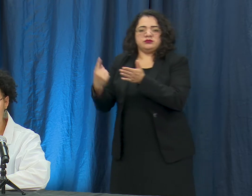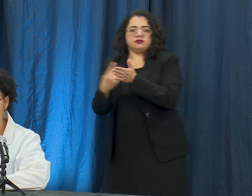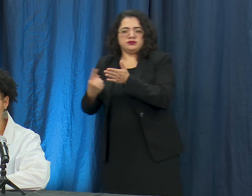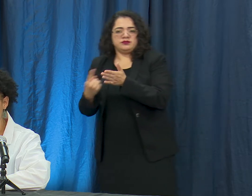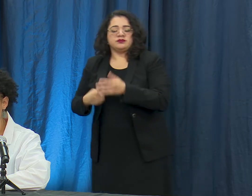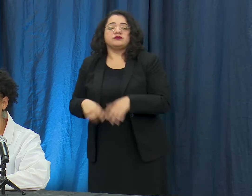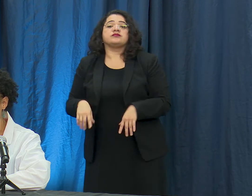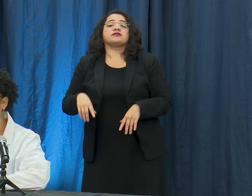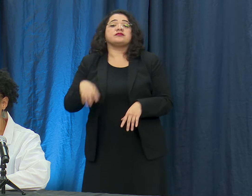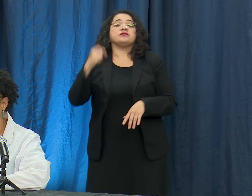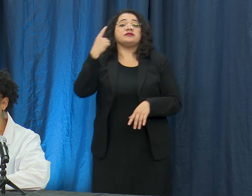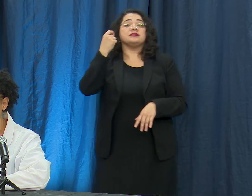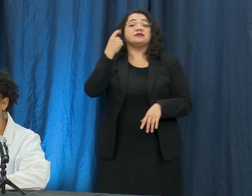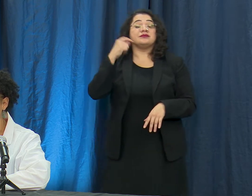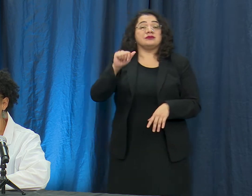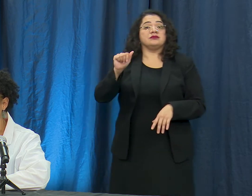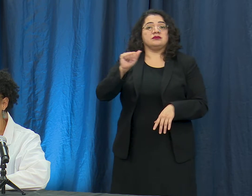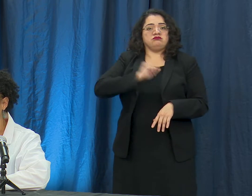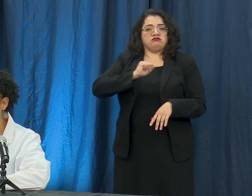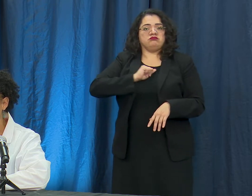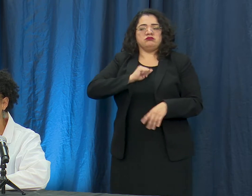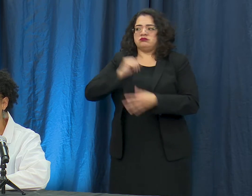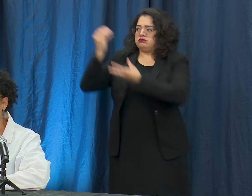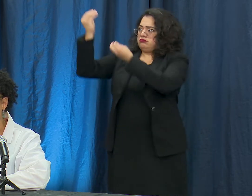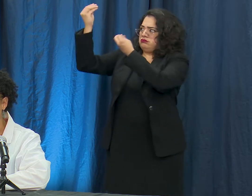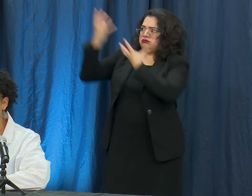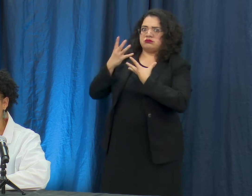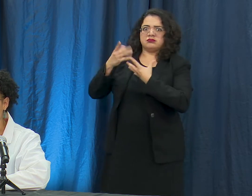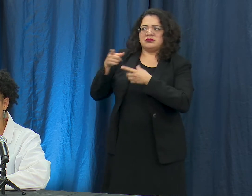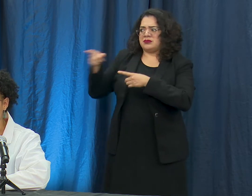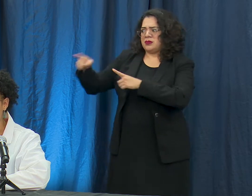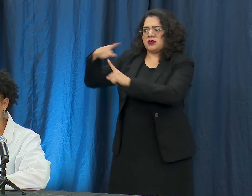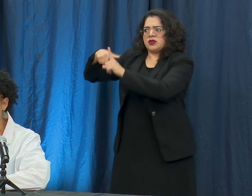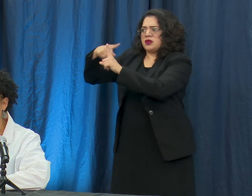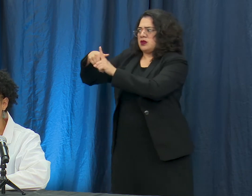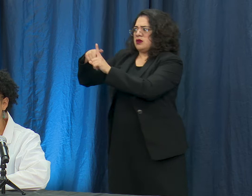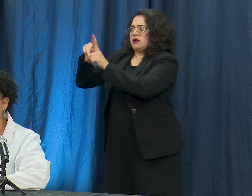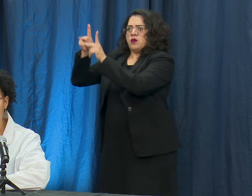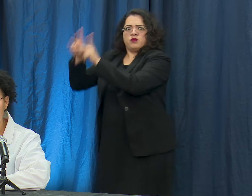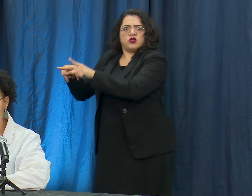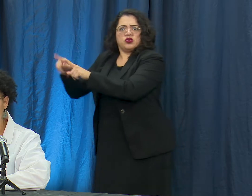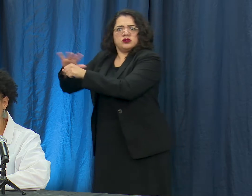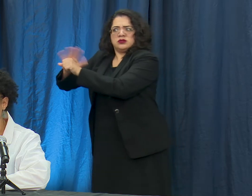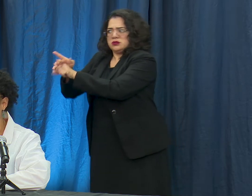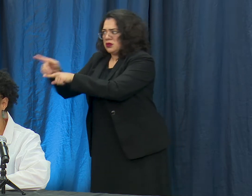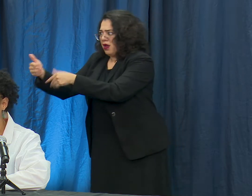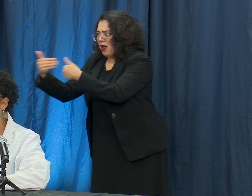in close contact with a person who has or is likely to have COVID-19 to